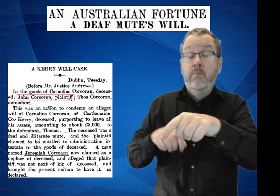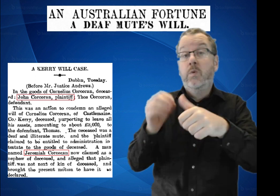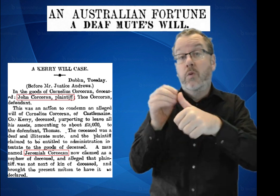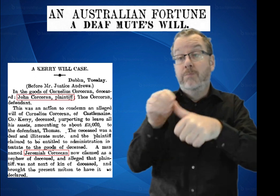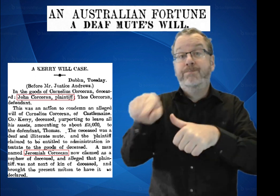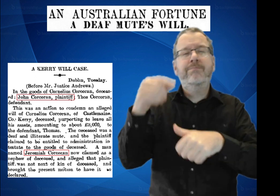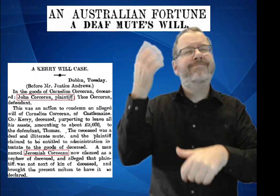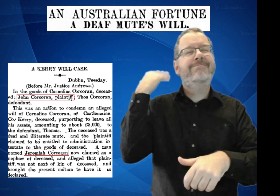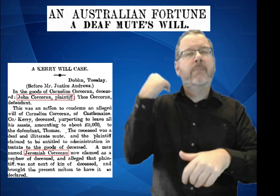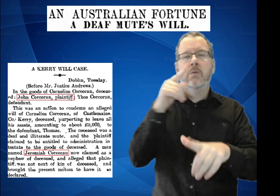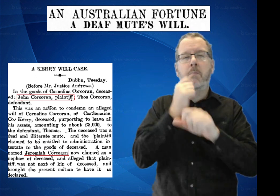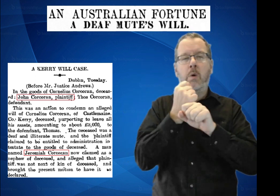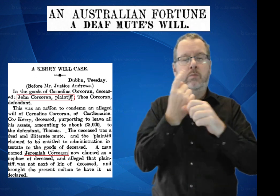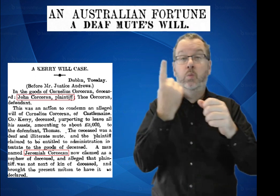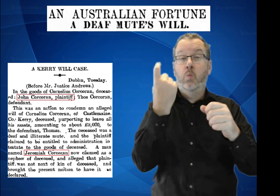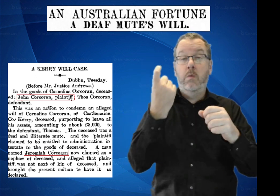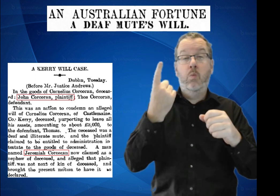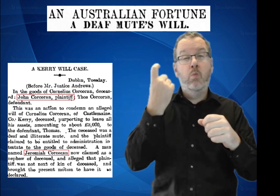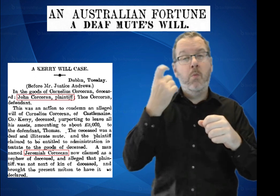and Jeremiah Corcoran,